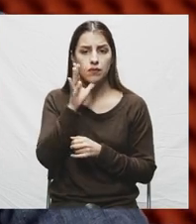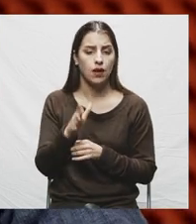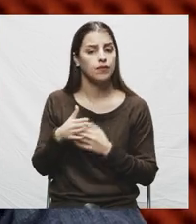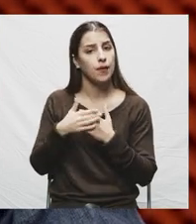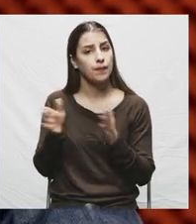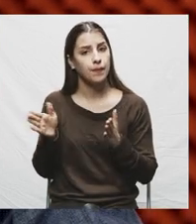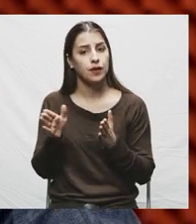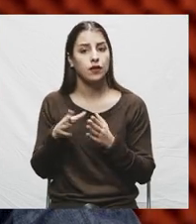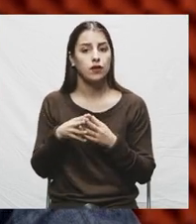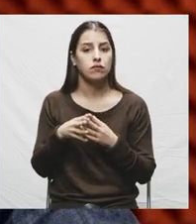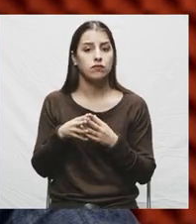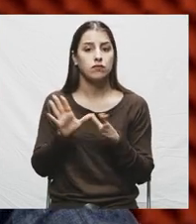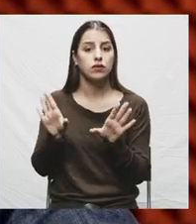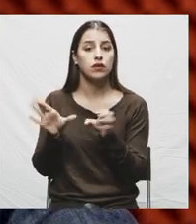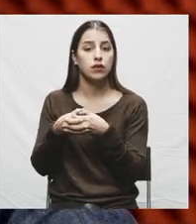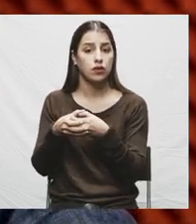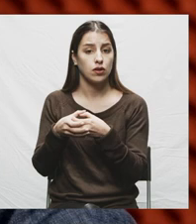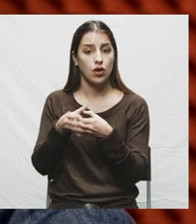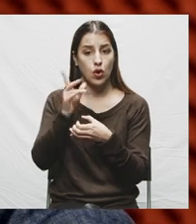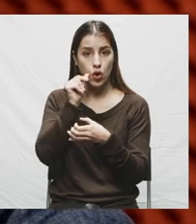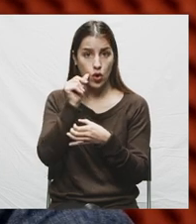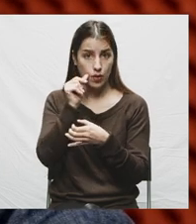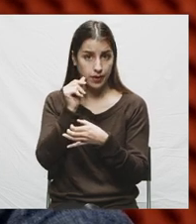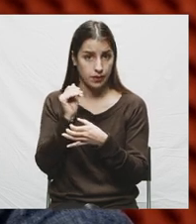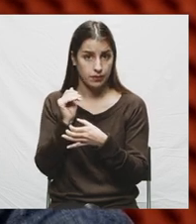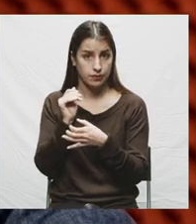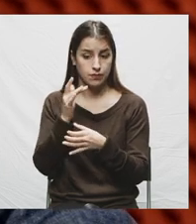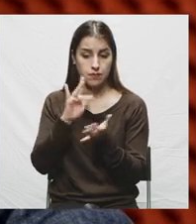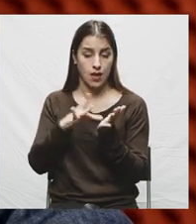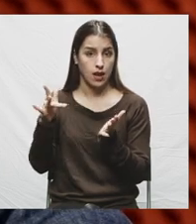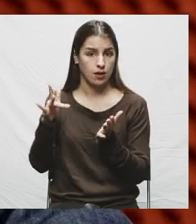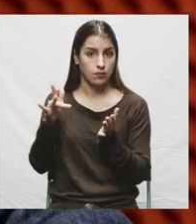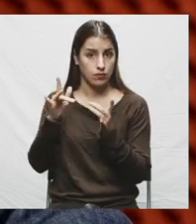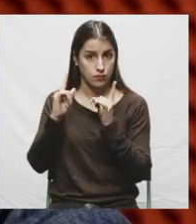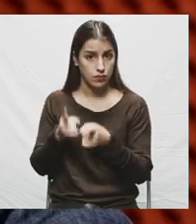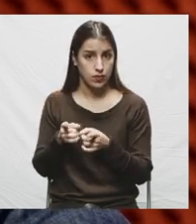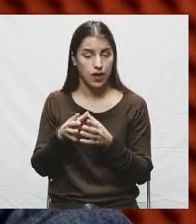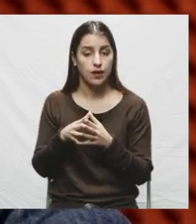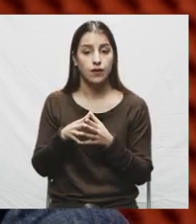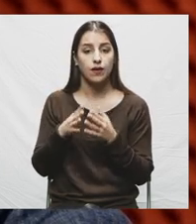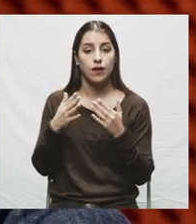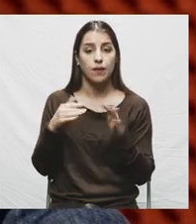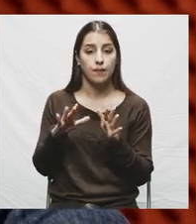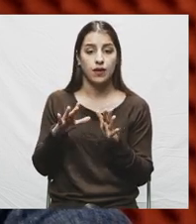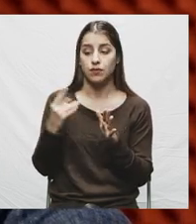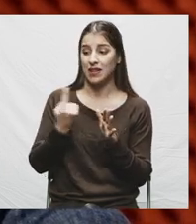Saying [Armando Jorge] they were opening a special class for boys because there were no male dancers in Portugal and they always had to go outside...